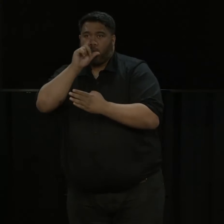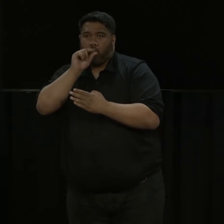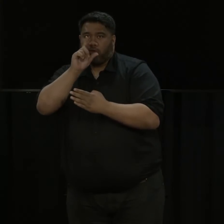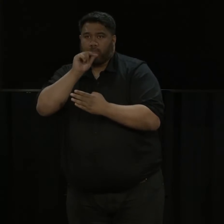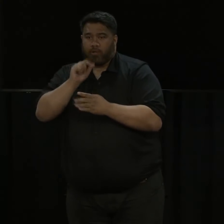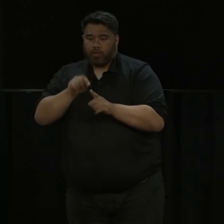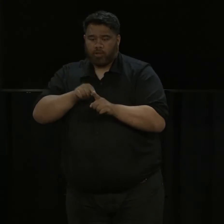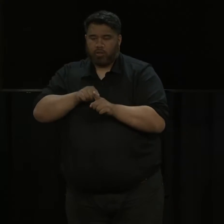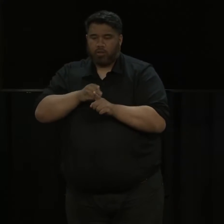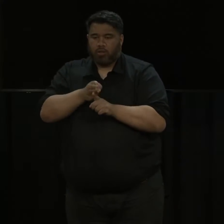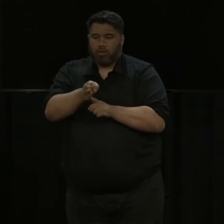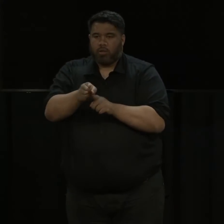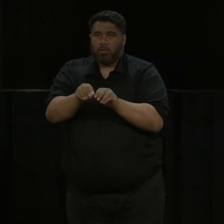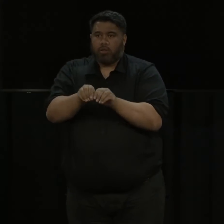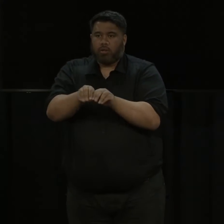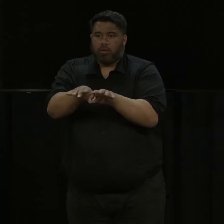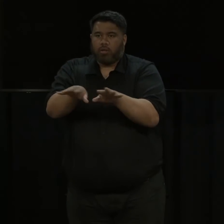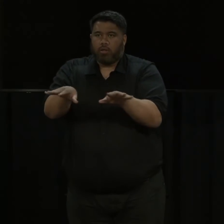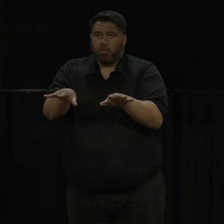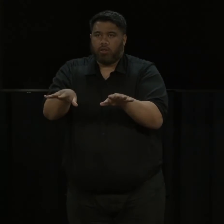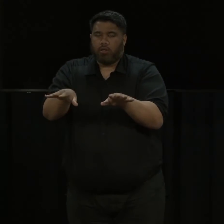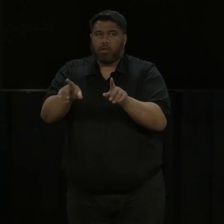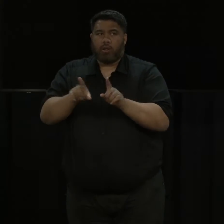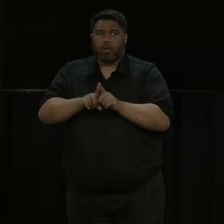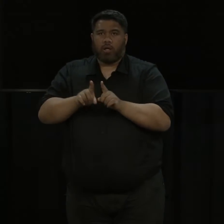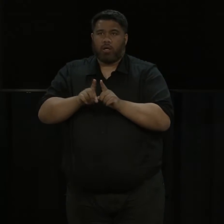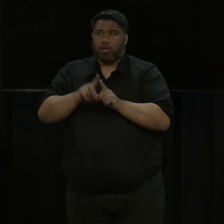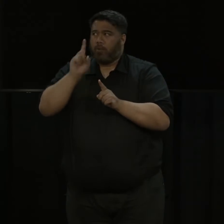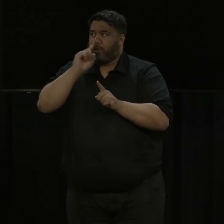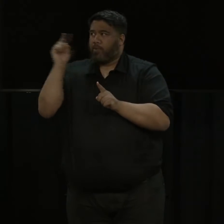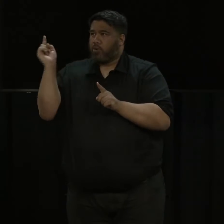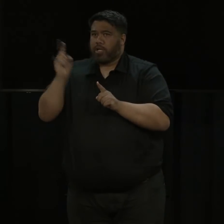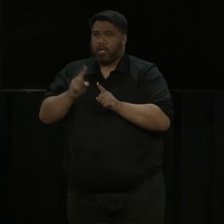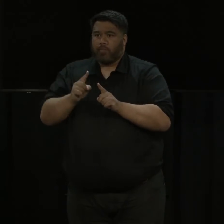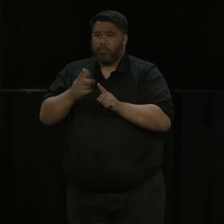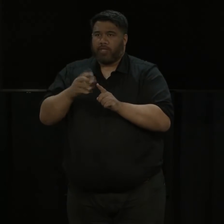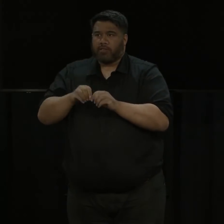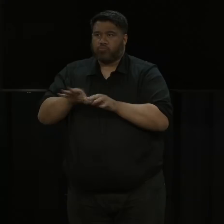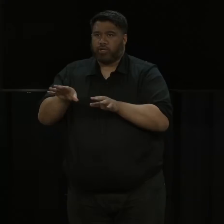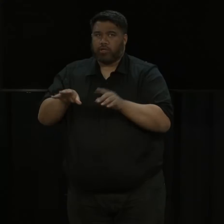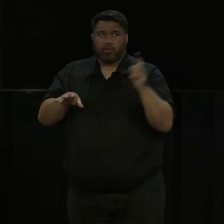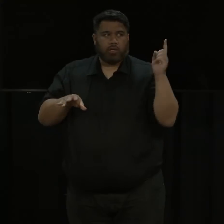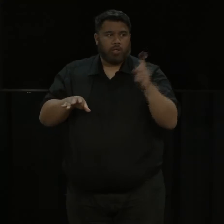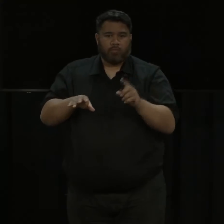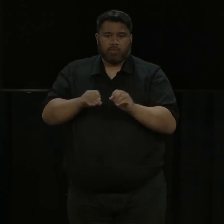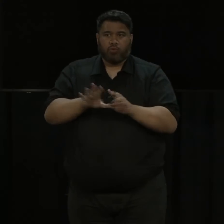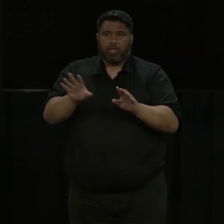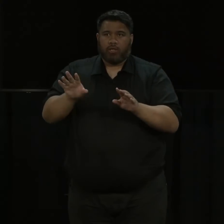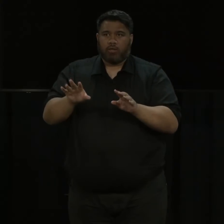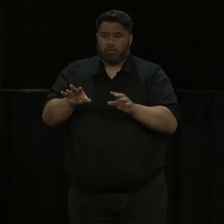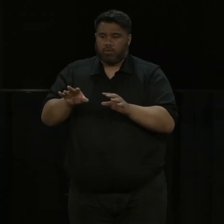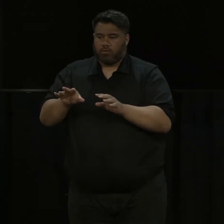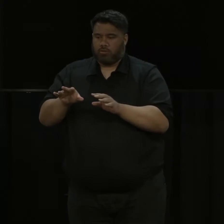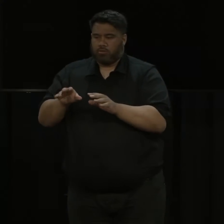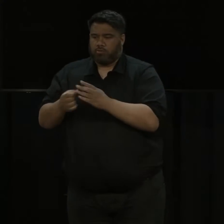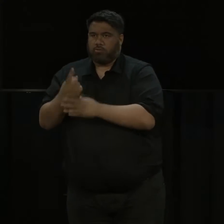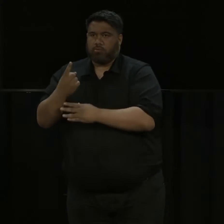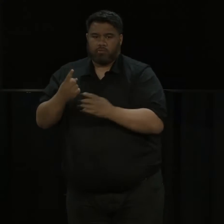baseline risk which we do from our outbreak and you add in the opportunity for other possible